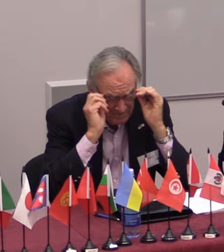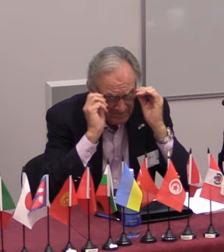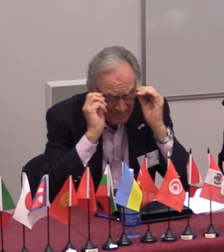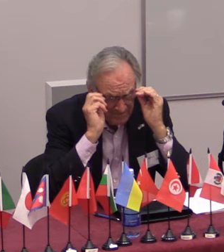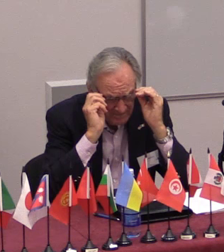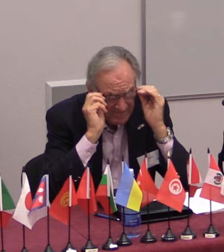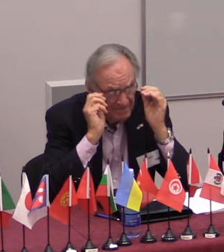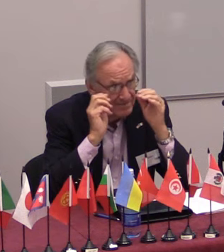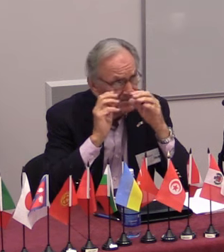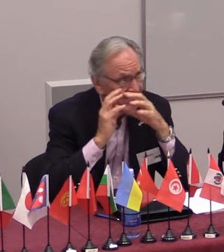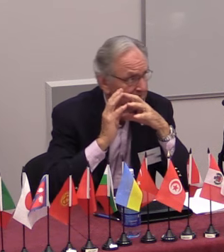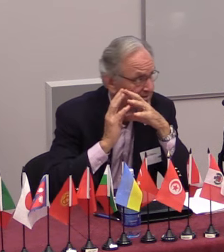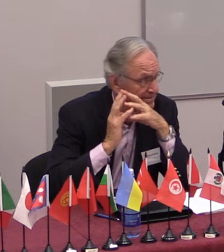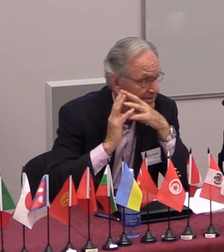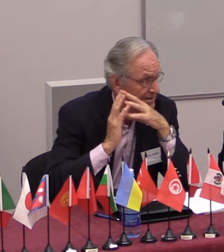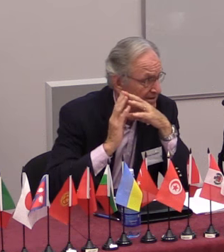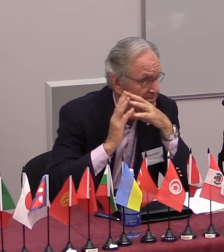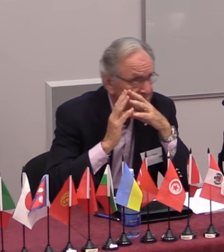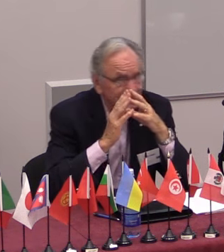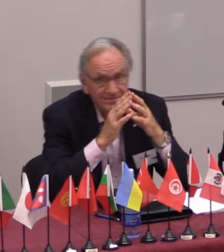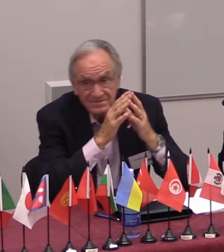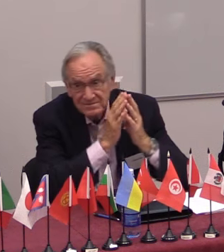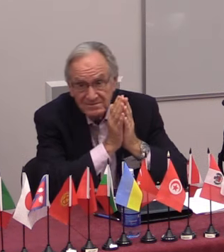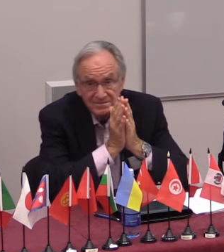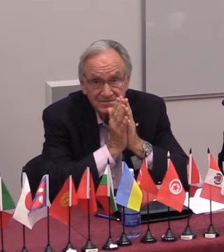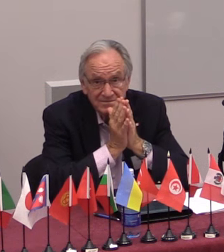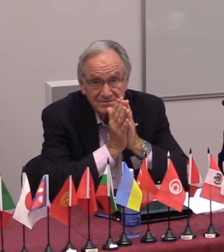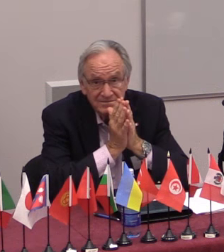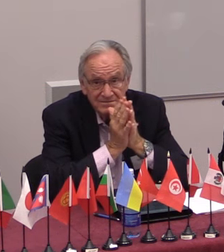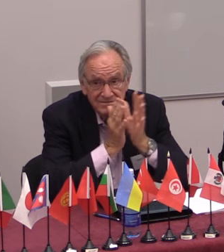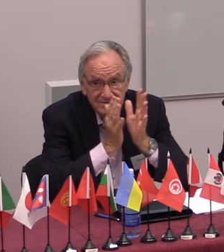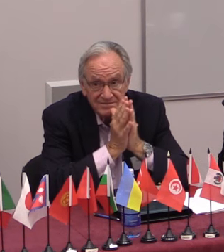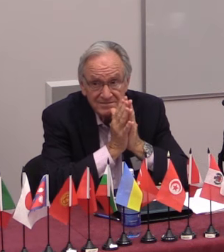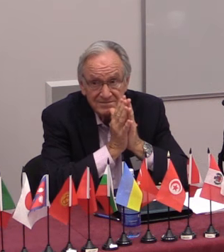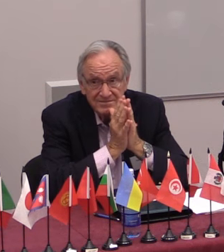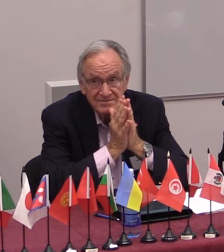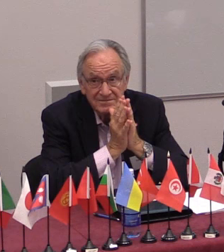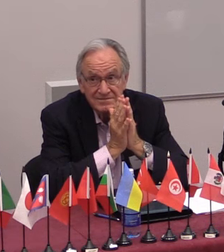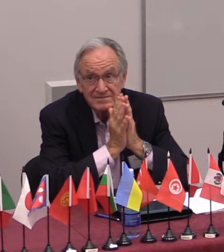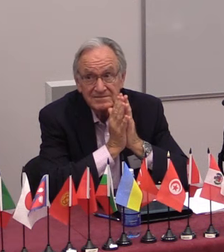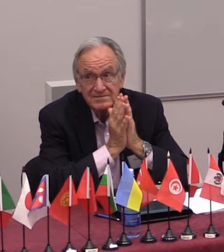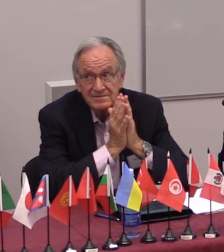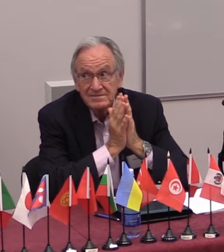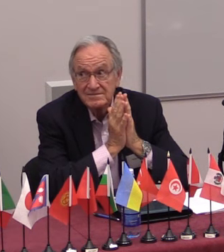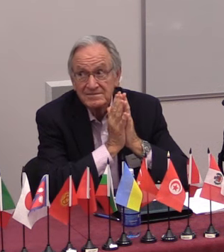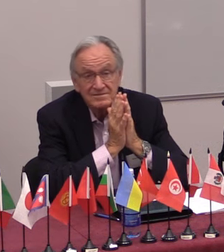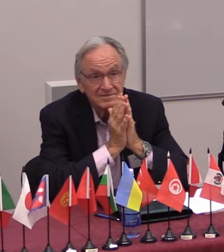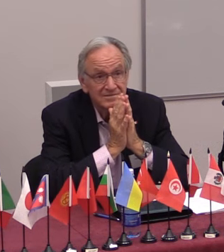or anywhere else, even other countries, and ask us questions, it's quite amazing that